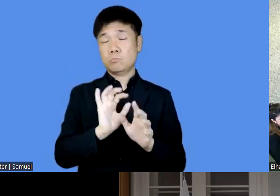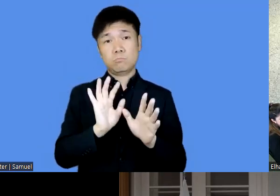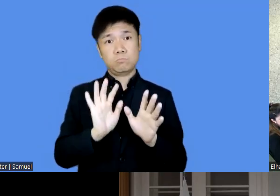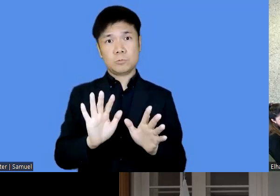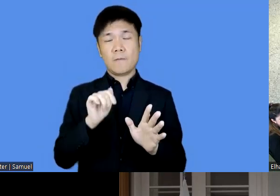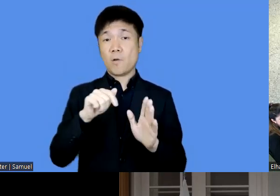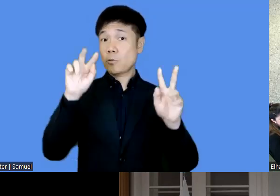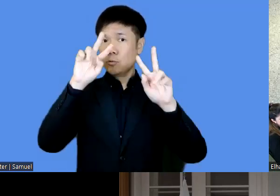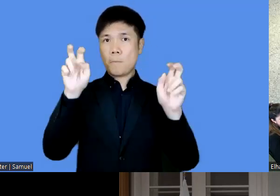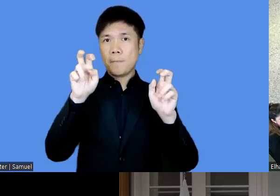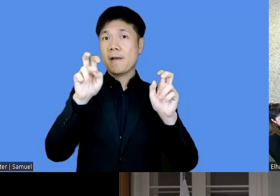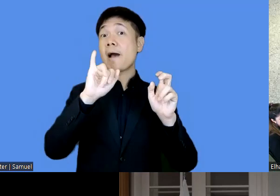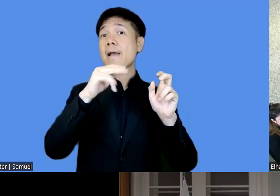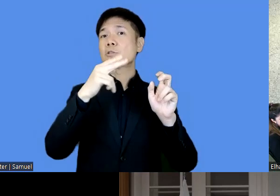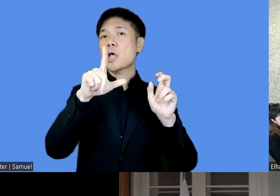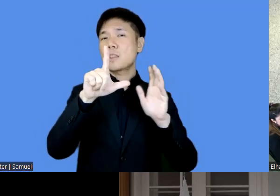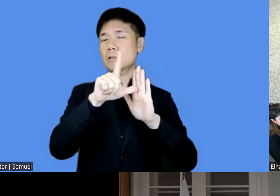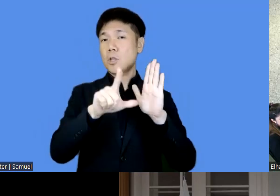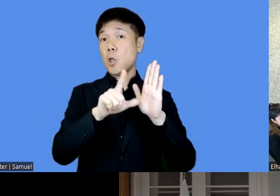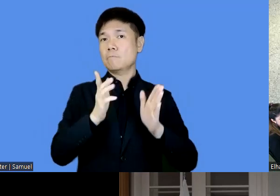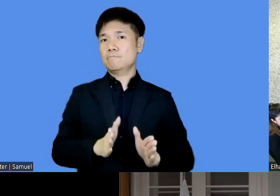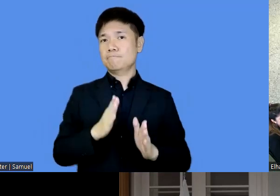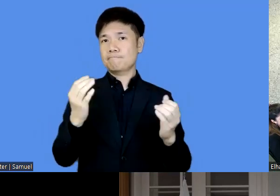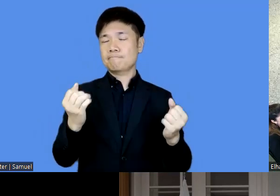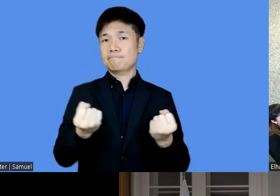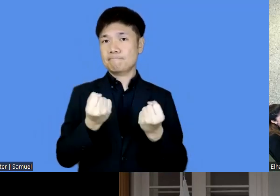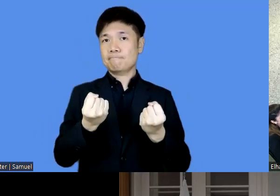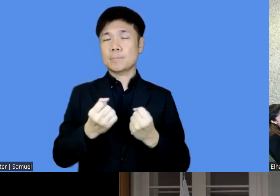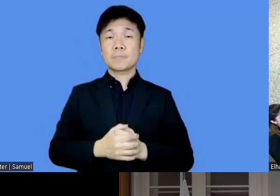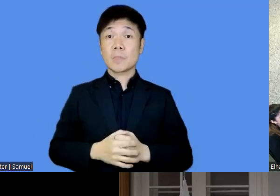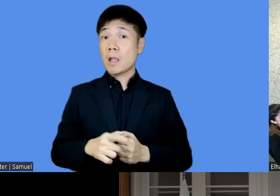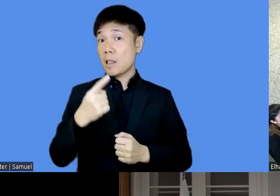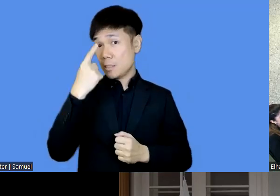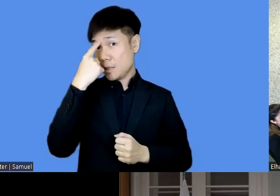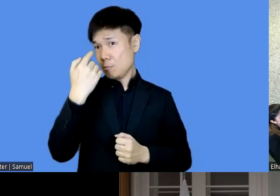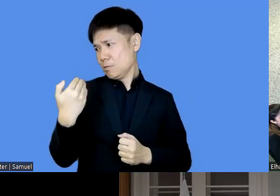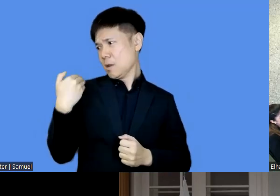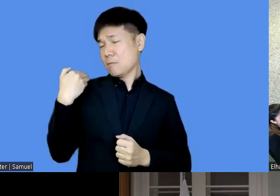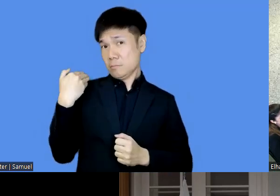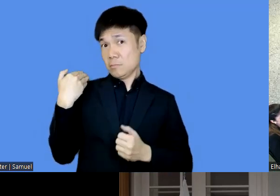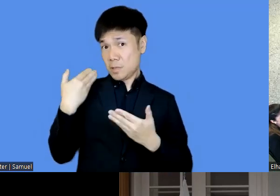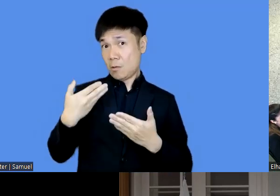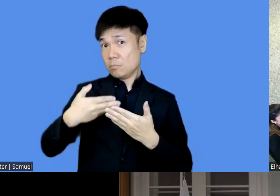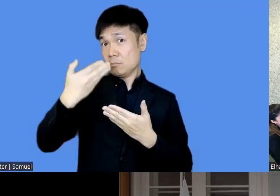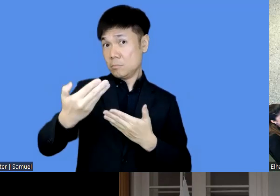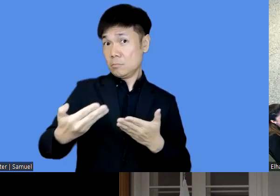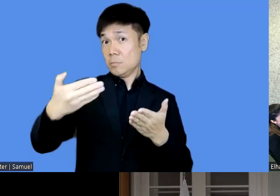Do you have any any idea if we have something similar to what we had last time that we have